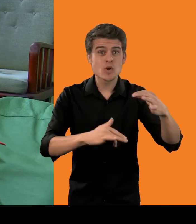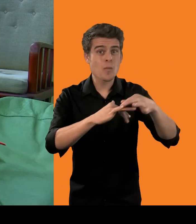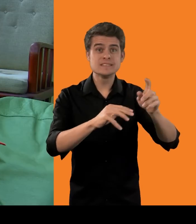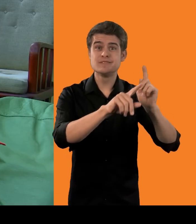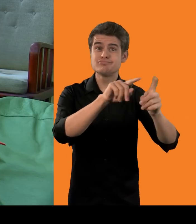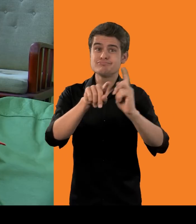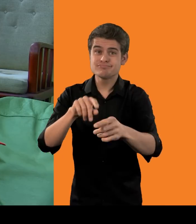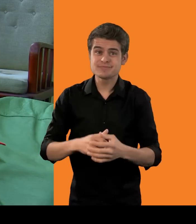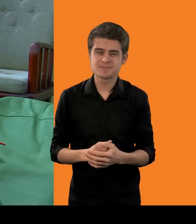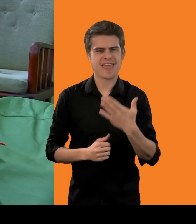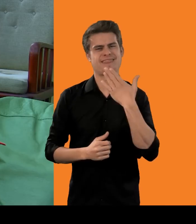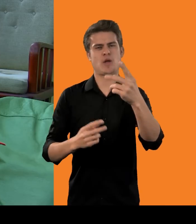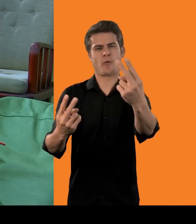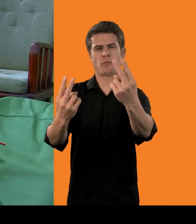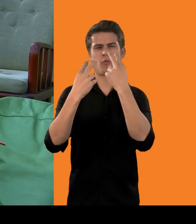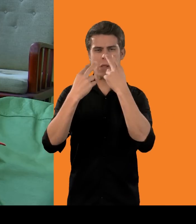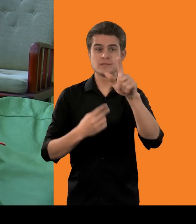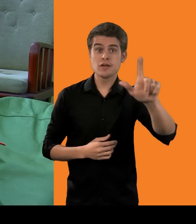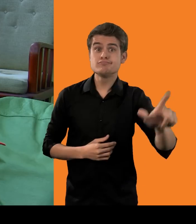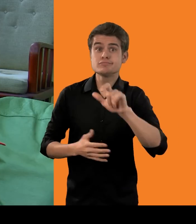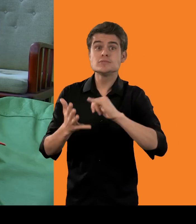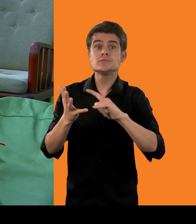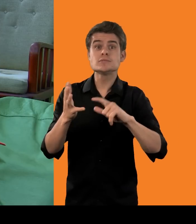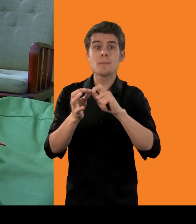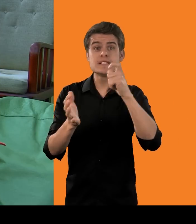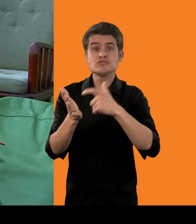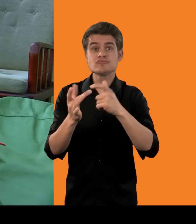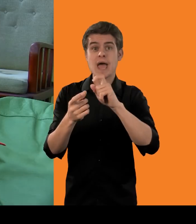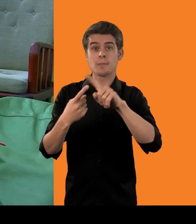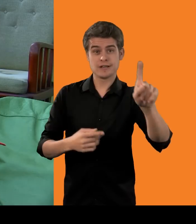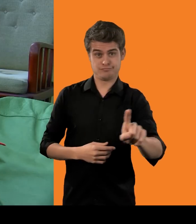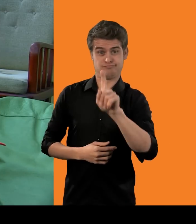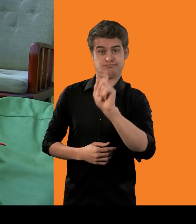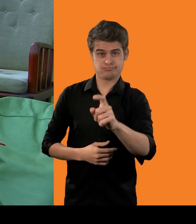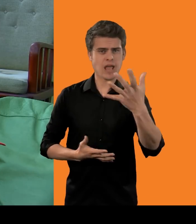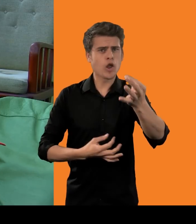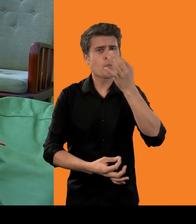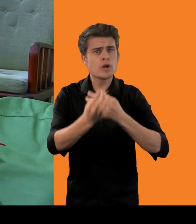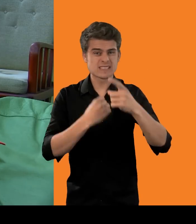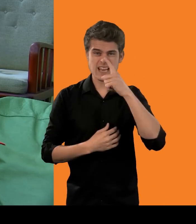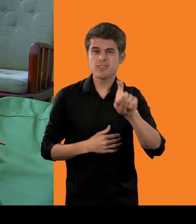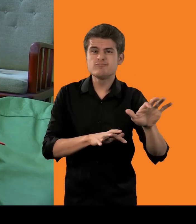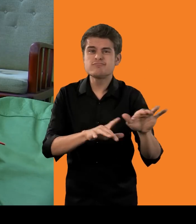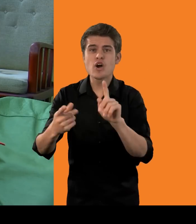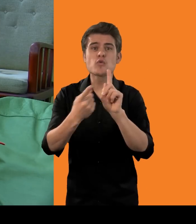and thank you very much for watching this video. Subscribe right now and if you have any